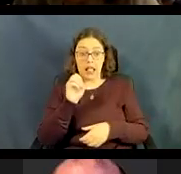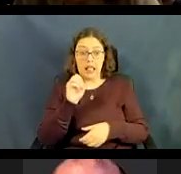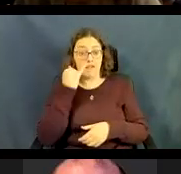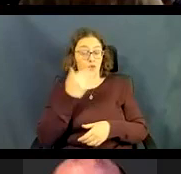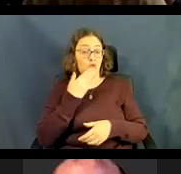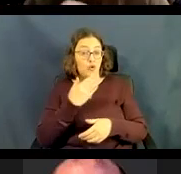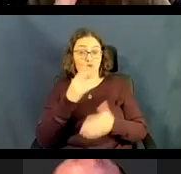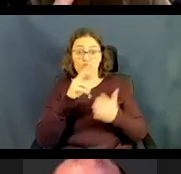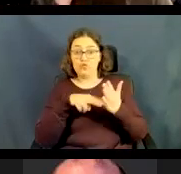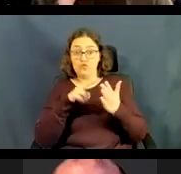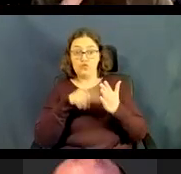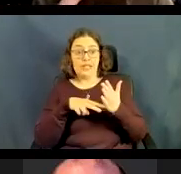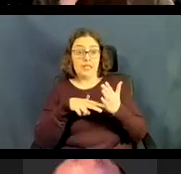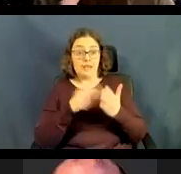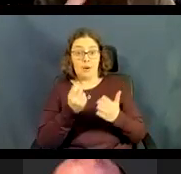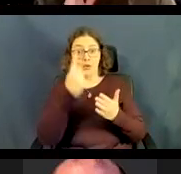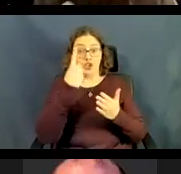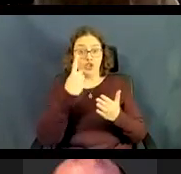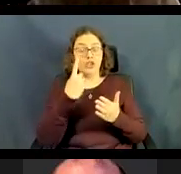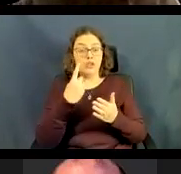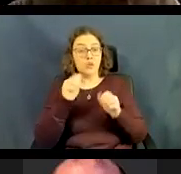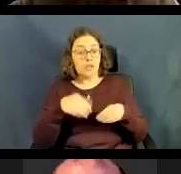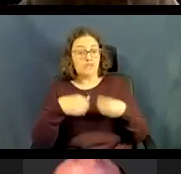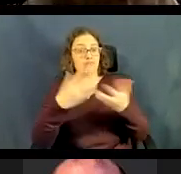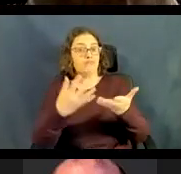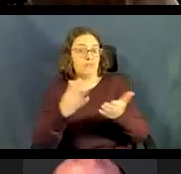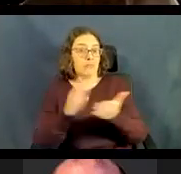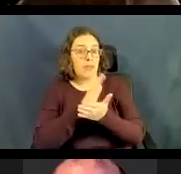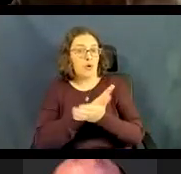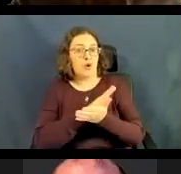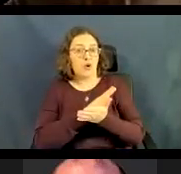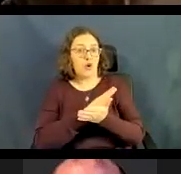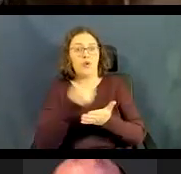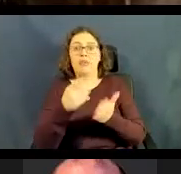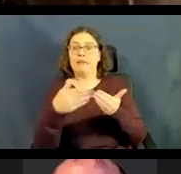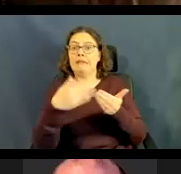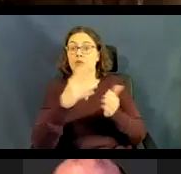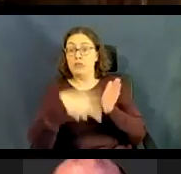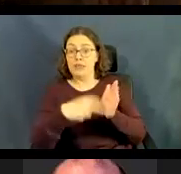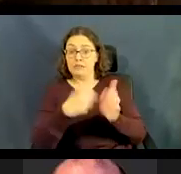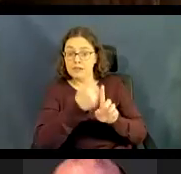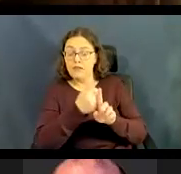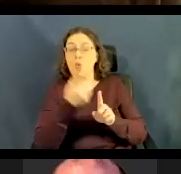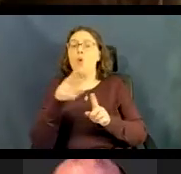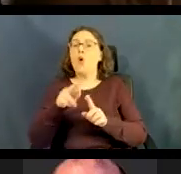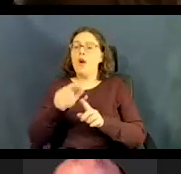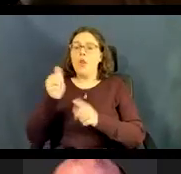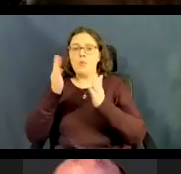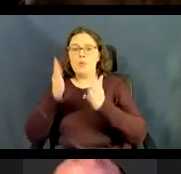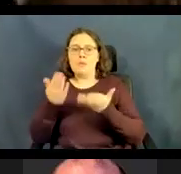First thing that happens is everybody in the state is going to see the work you are doing